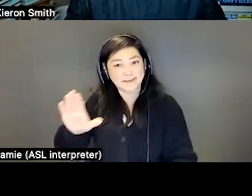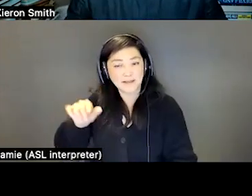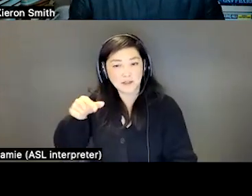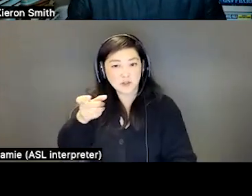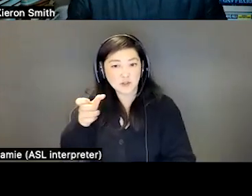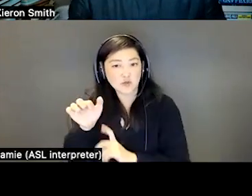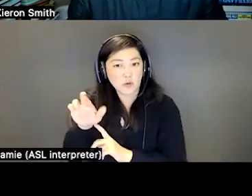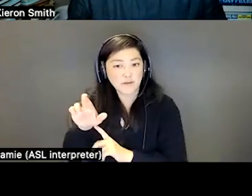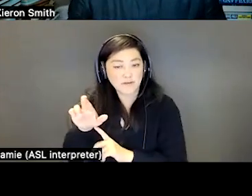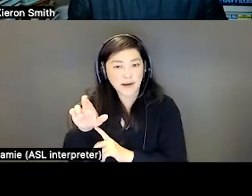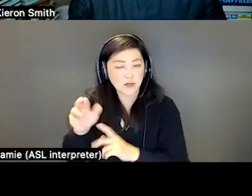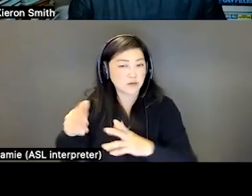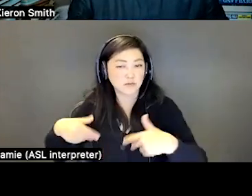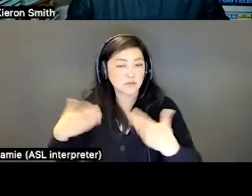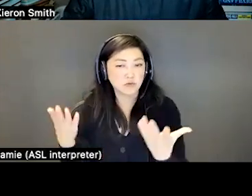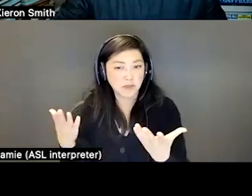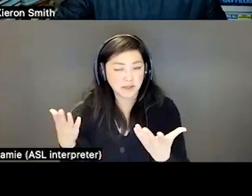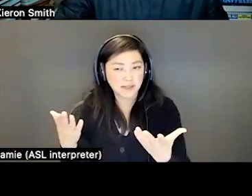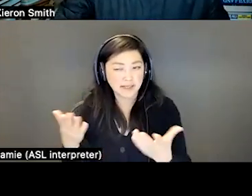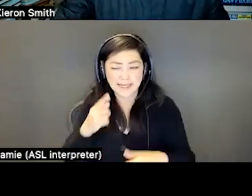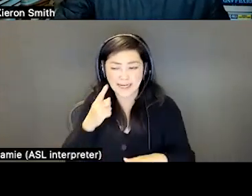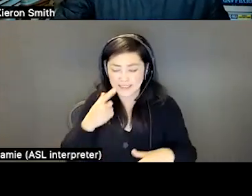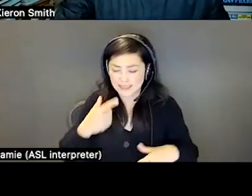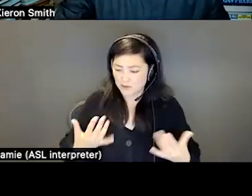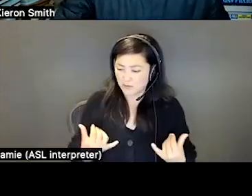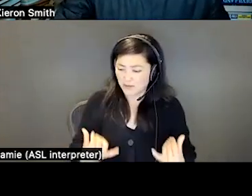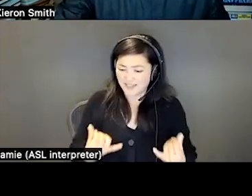really providing that. And I think we're letting customers down on that front at the moment.